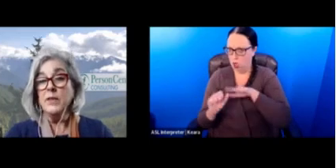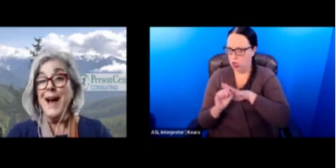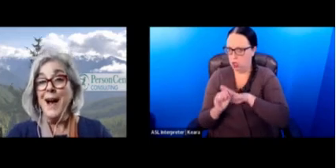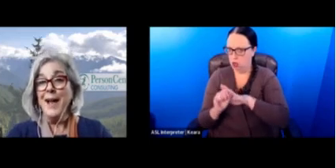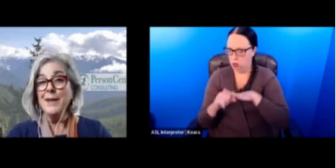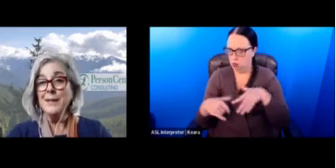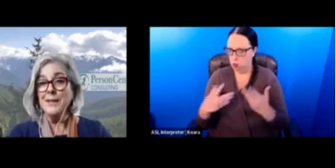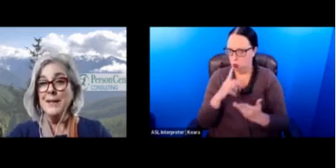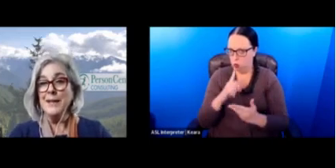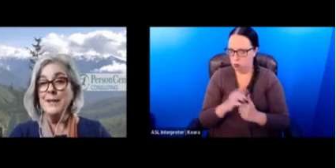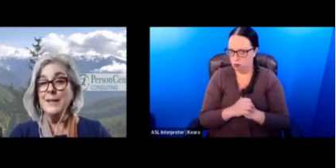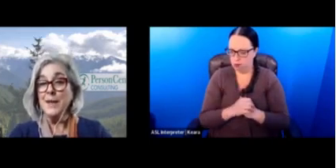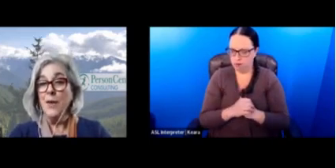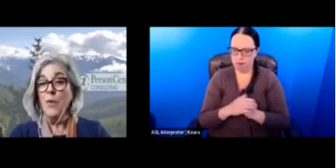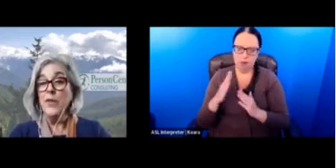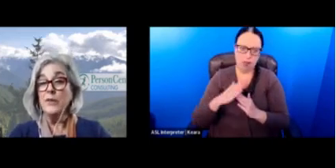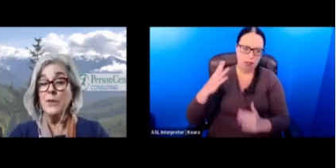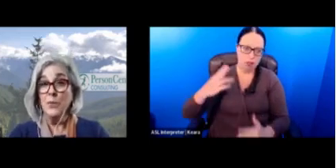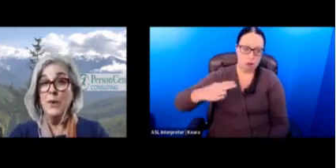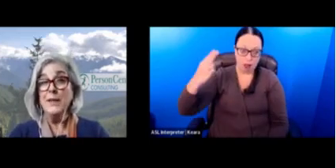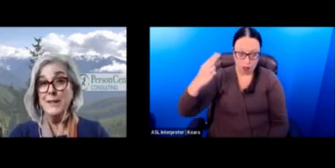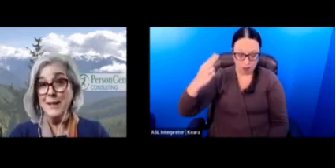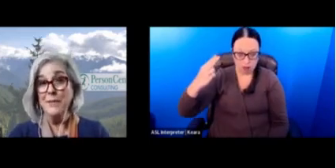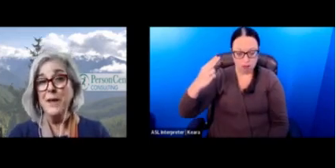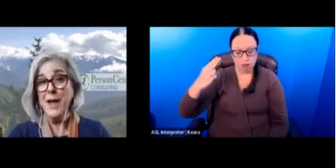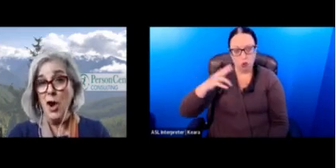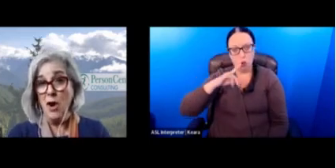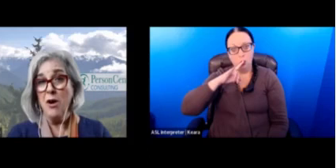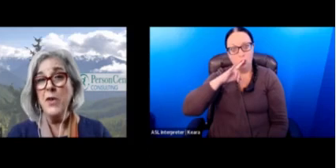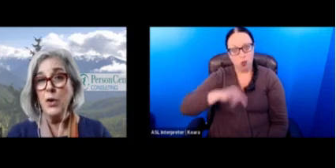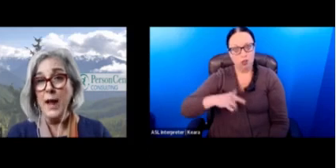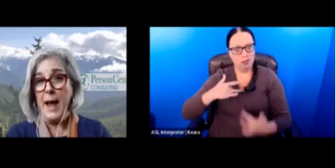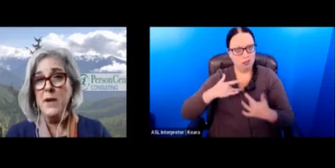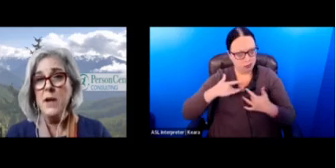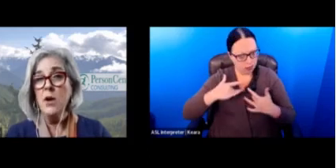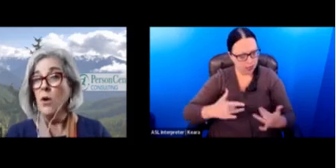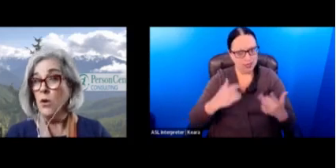course, the highest is when there's really significant harm that could happen, or